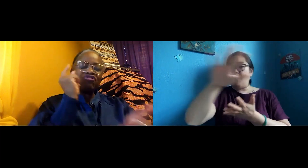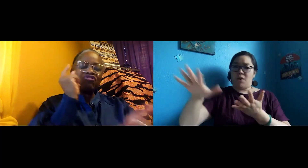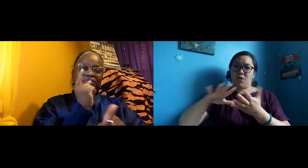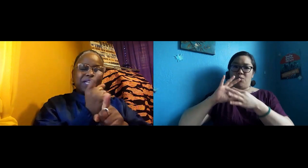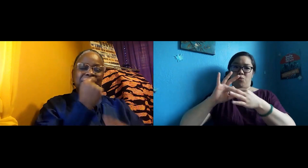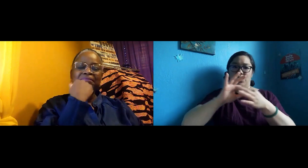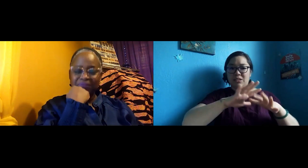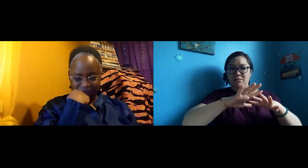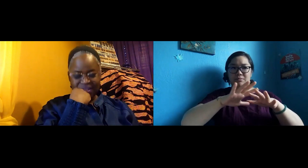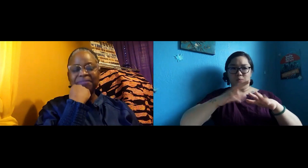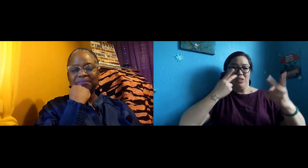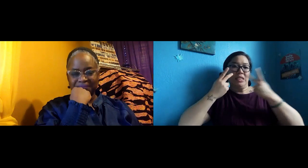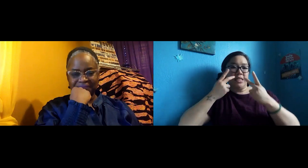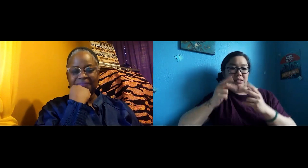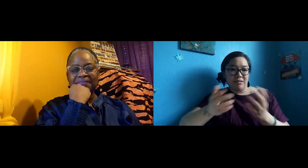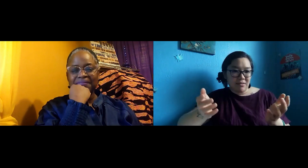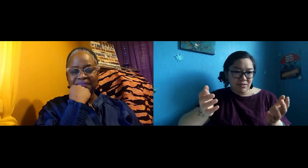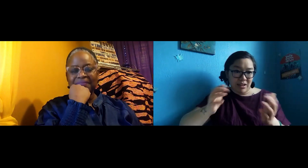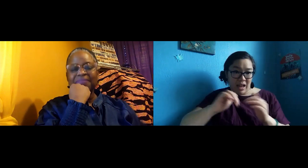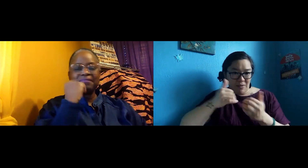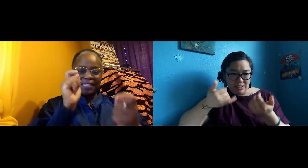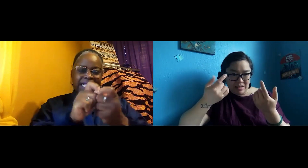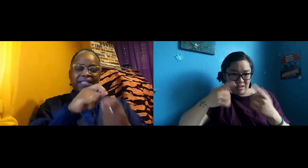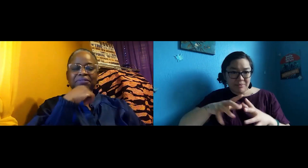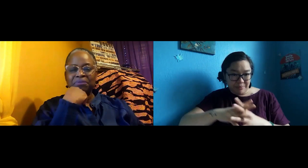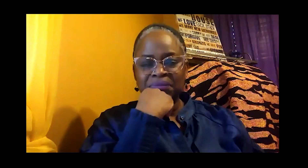your own experience, but it's representative of a larger community. Exactly. How did that happen?